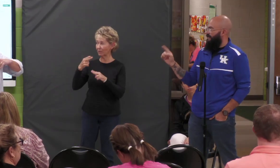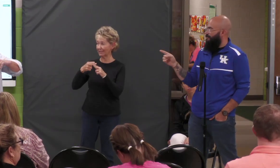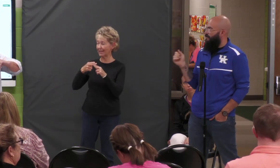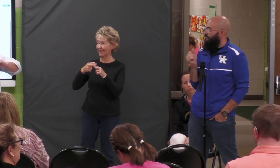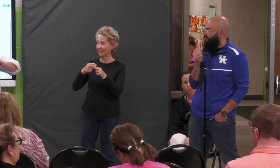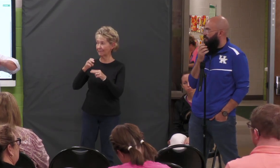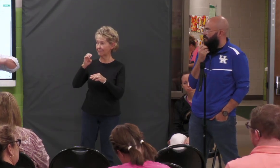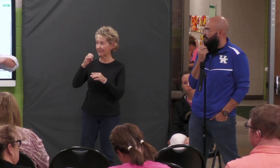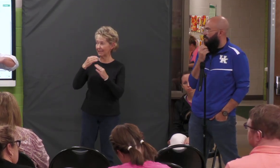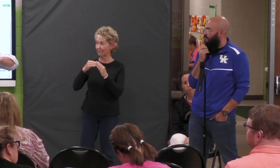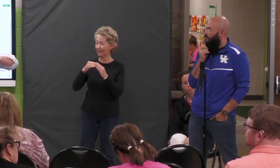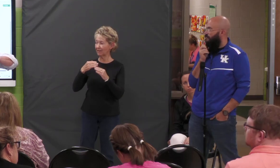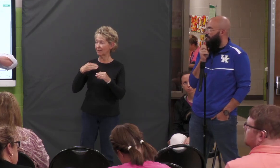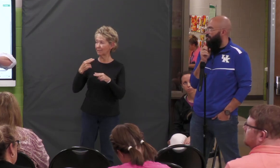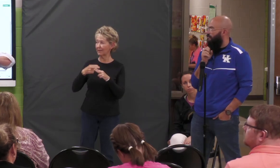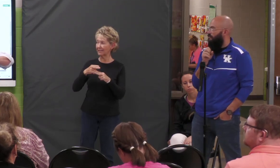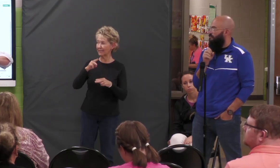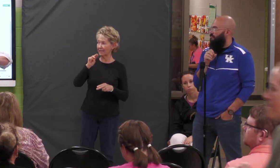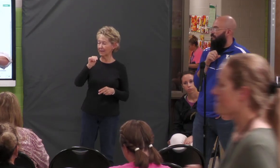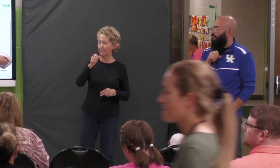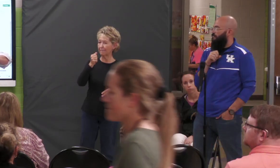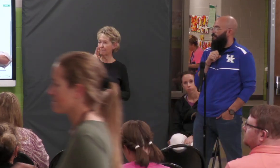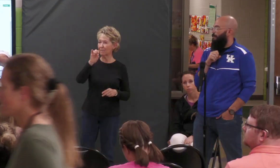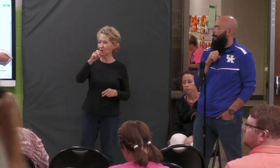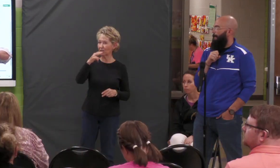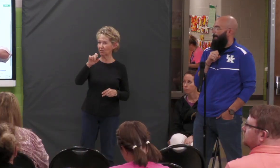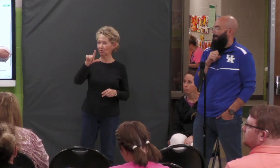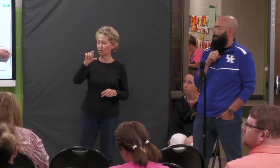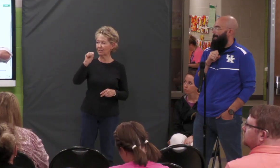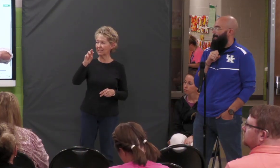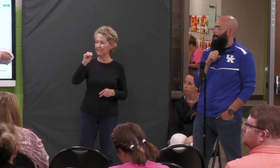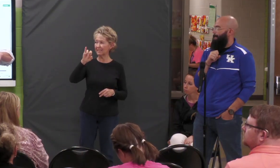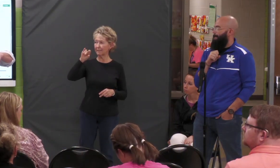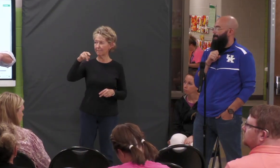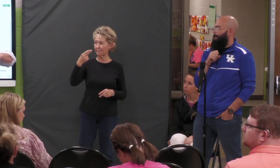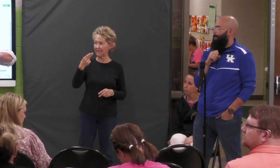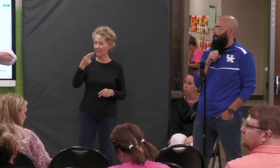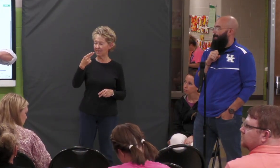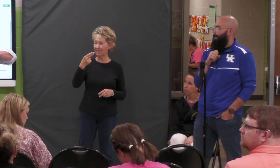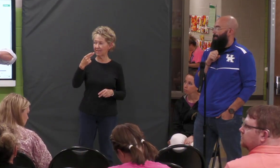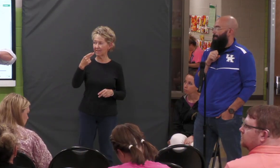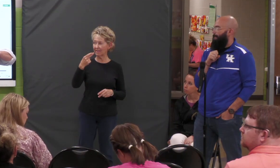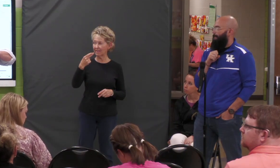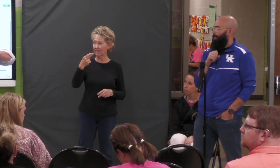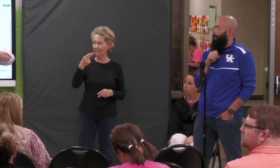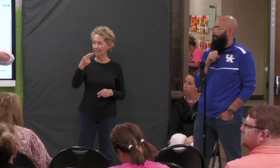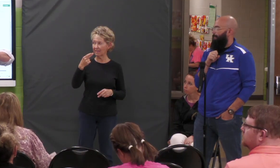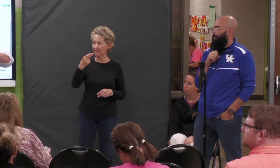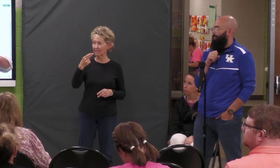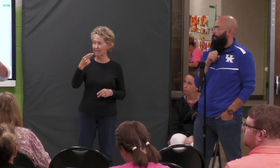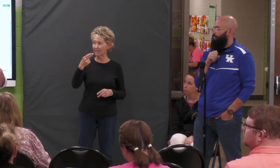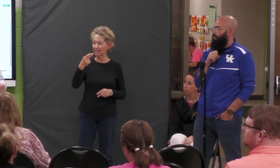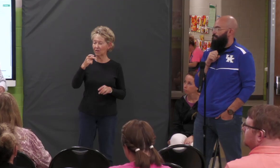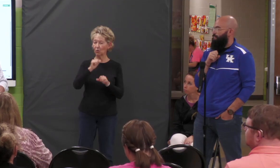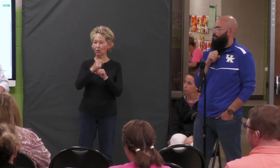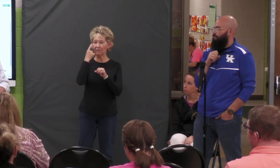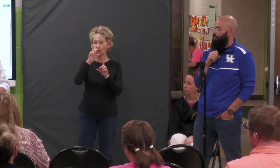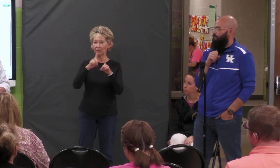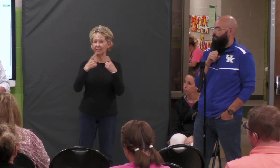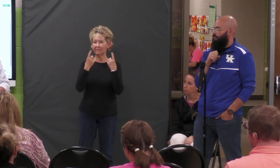and email my name is Marshall Smith work for the uh vision of District's board my